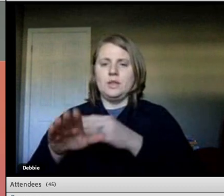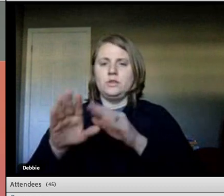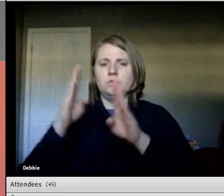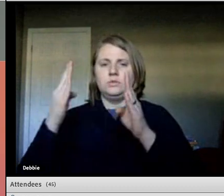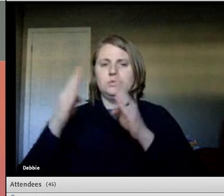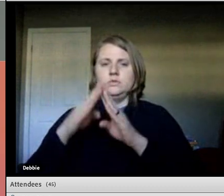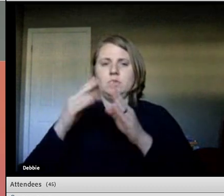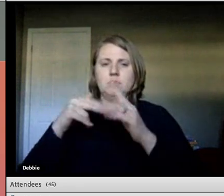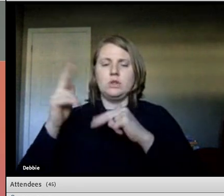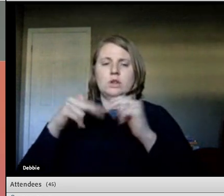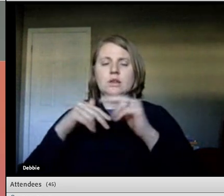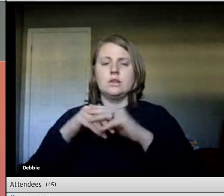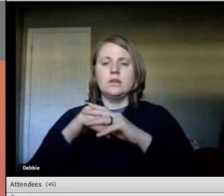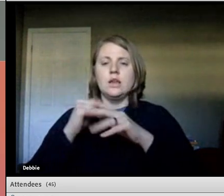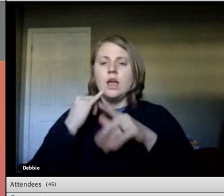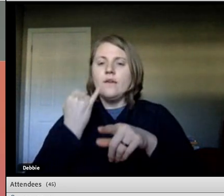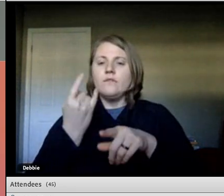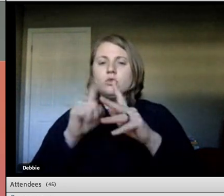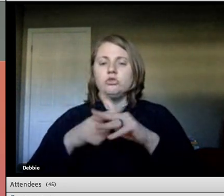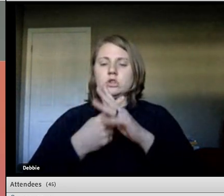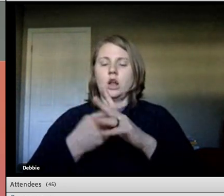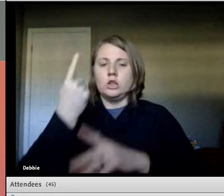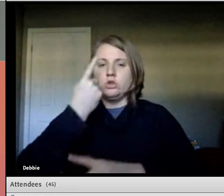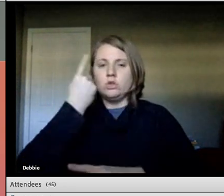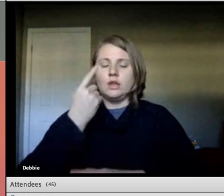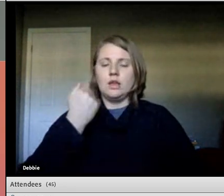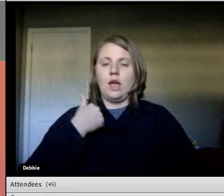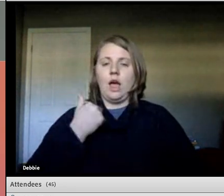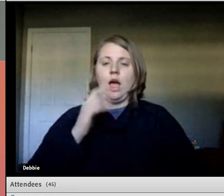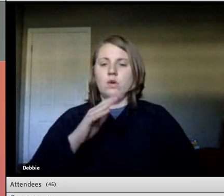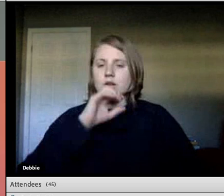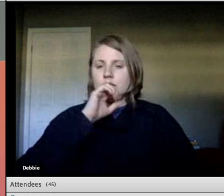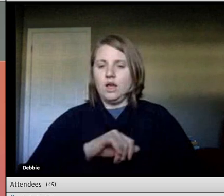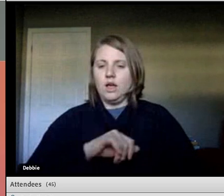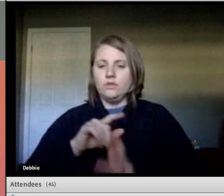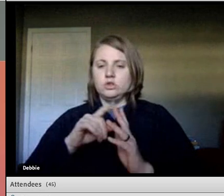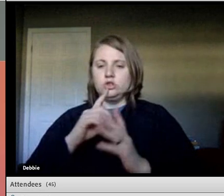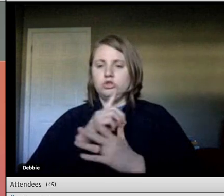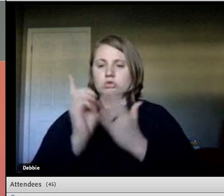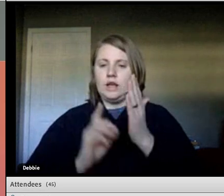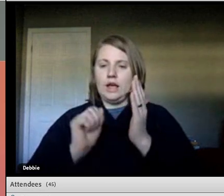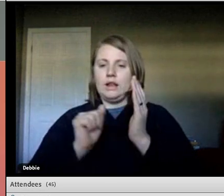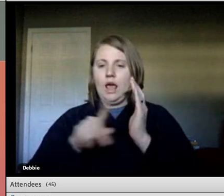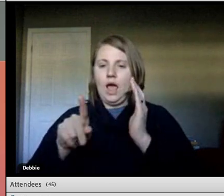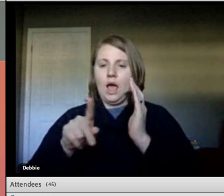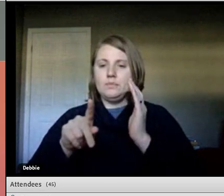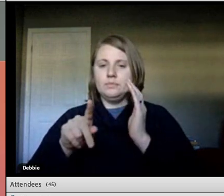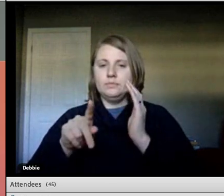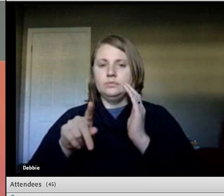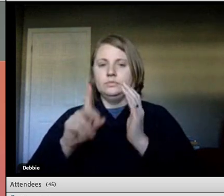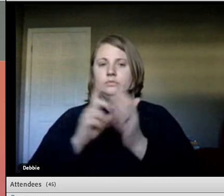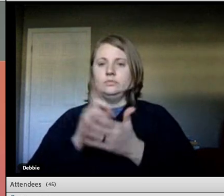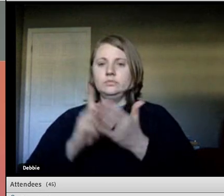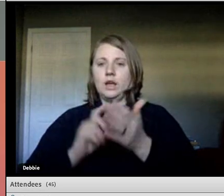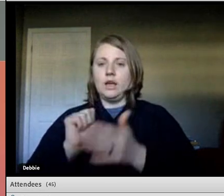If you are starting to think, like, I would love to design an app. Designing an app for Android versus Apple